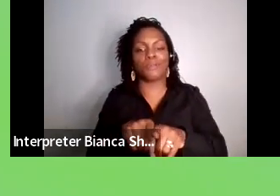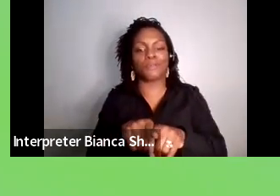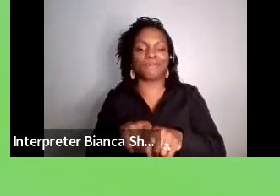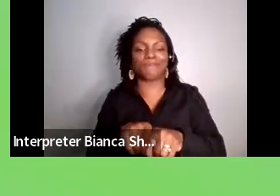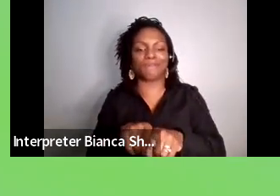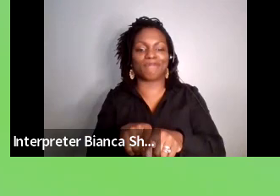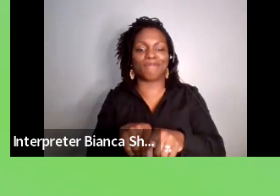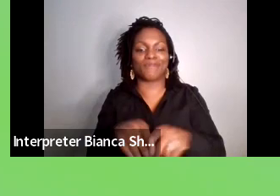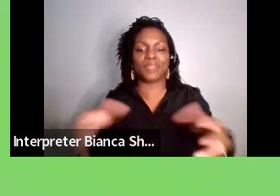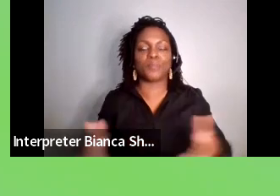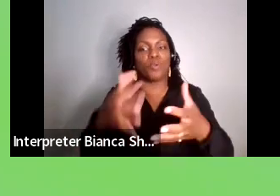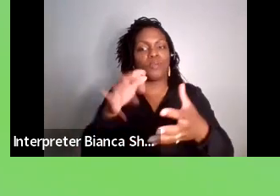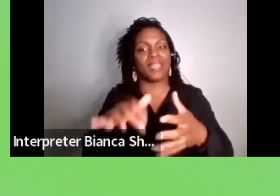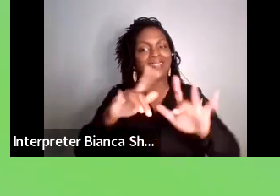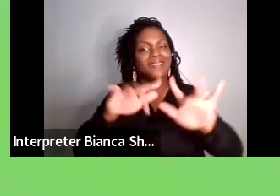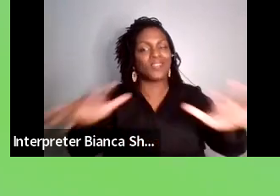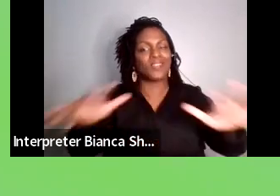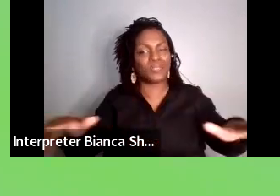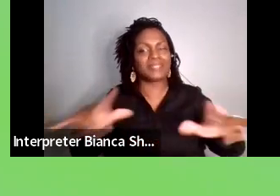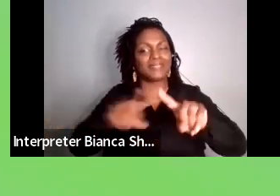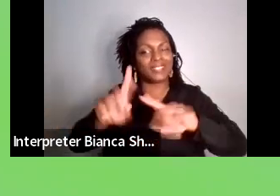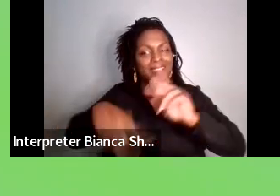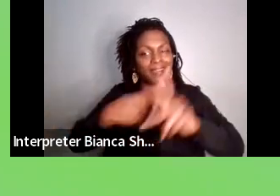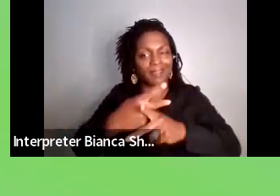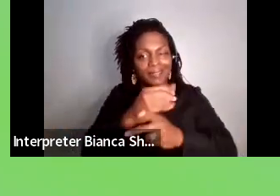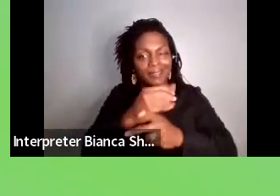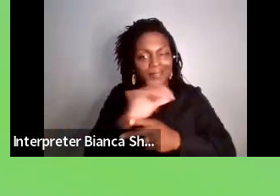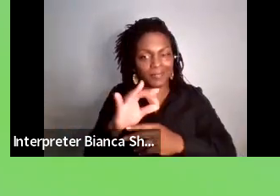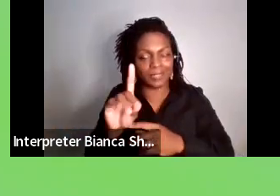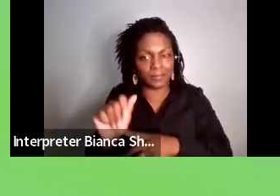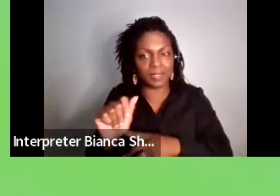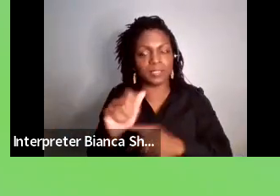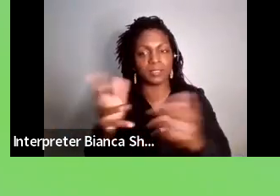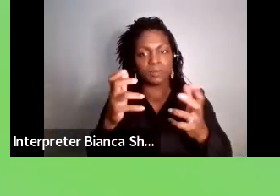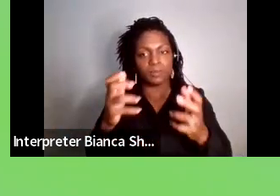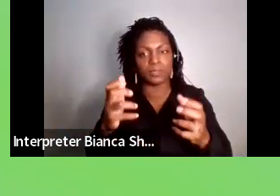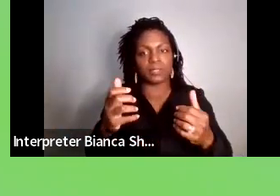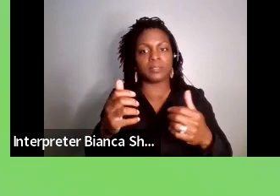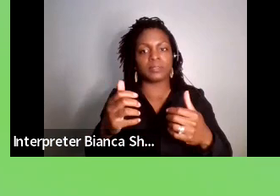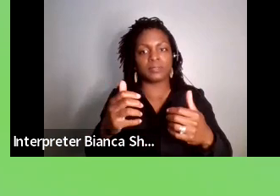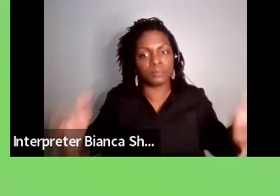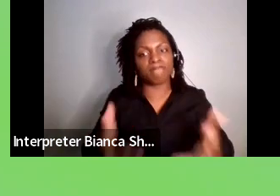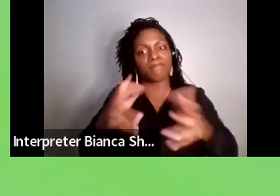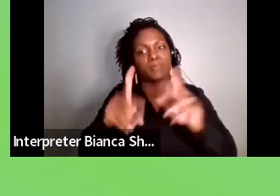So you want to encourage acceptance of delegates or attendees that have a broad spectrum of disability.